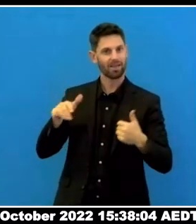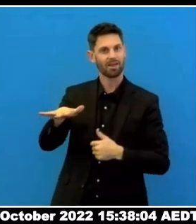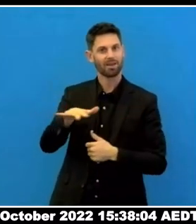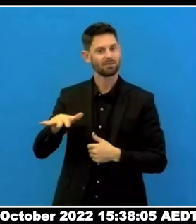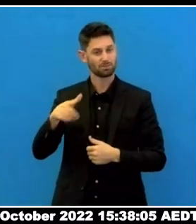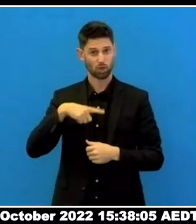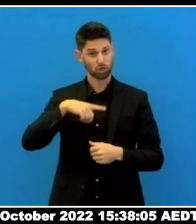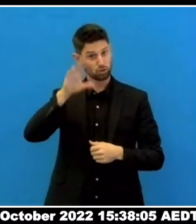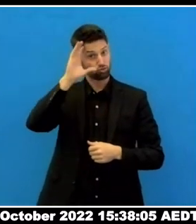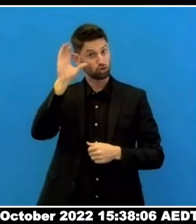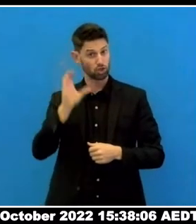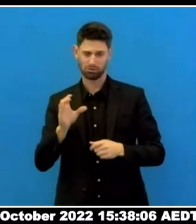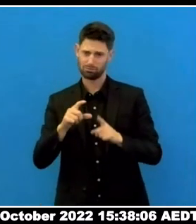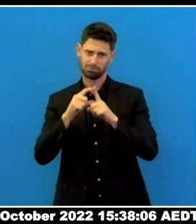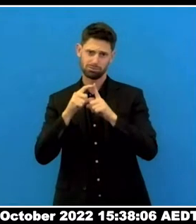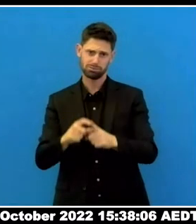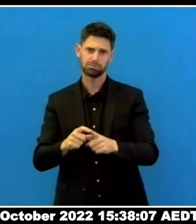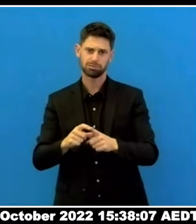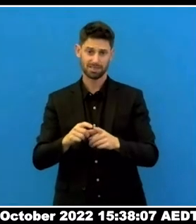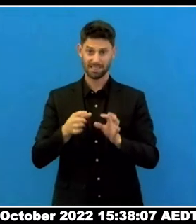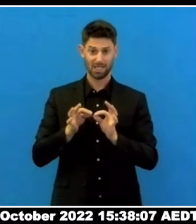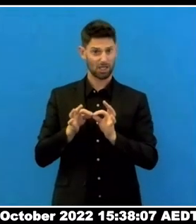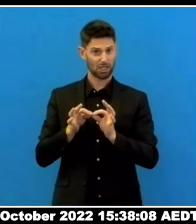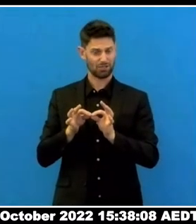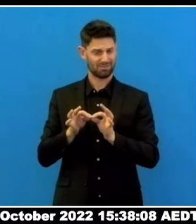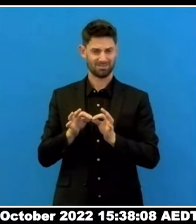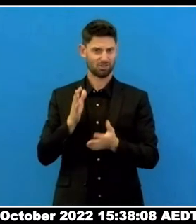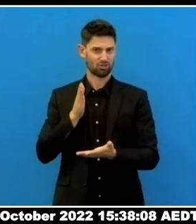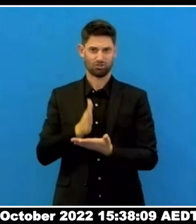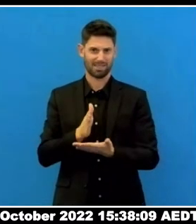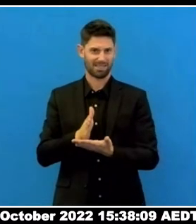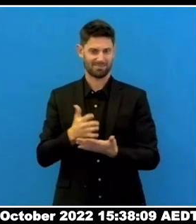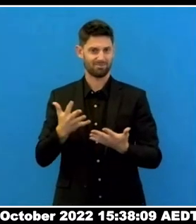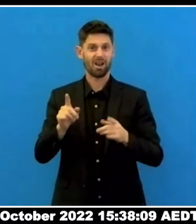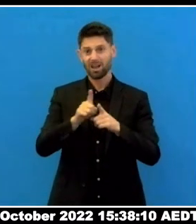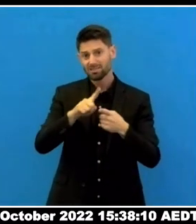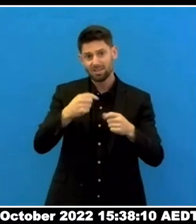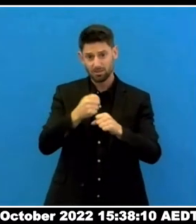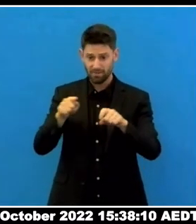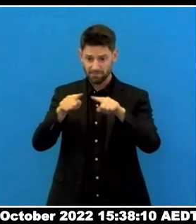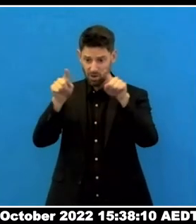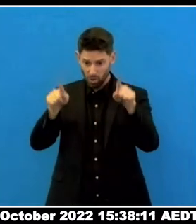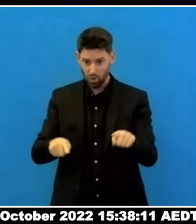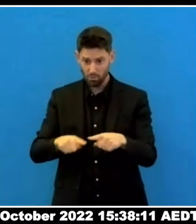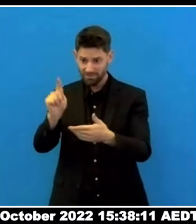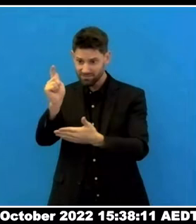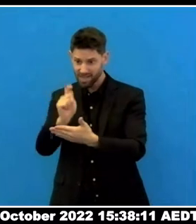And this is not only in about interpreting. It's anything that with filling out the forms, NDIS.